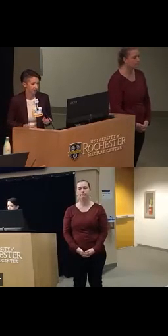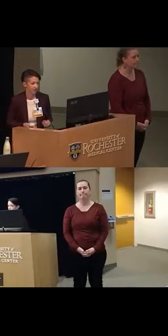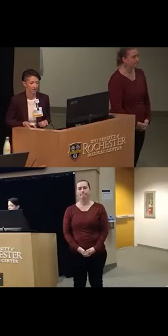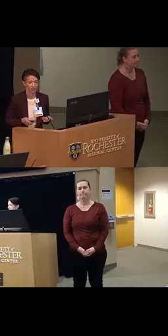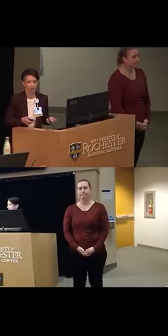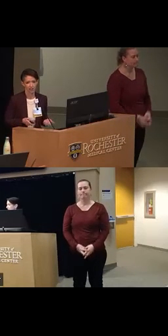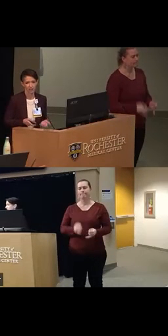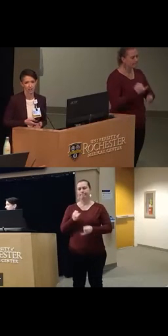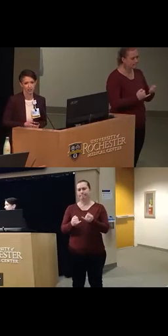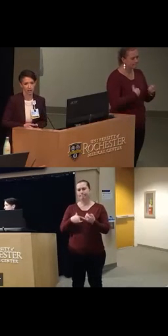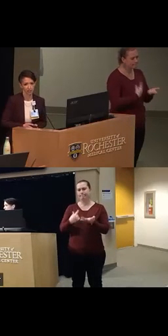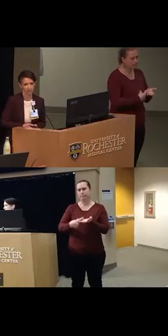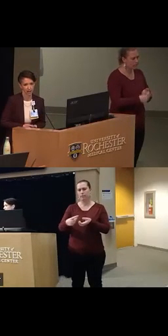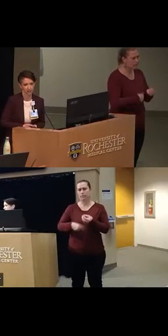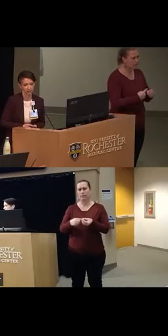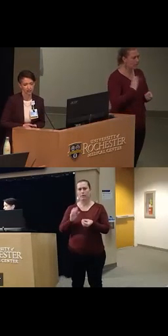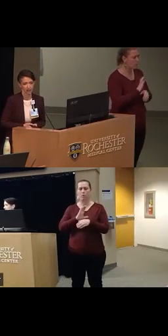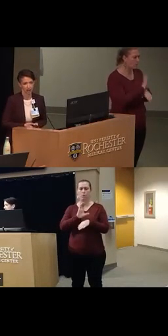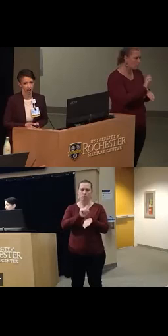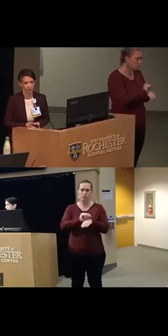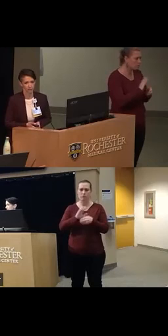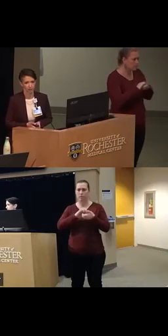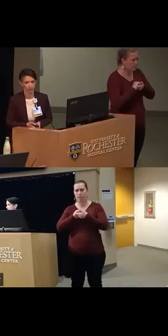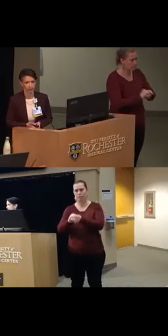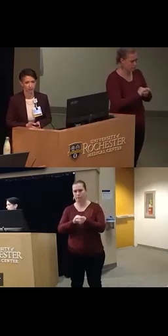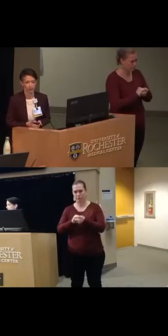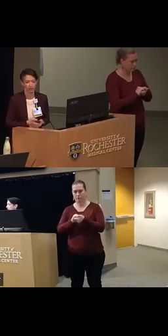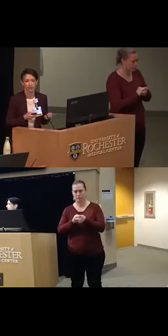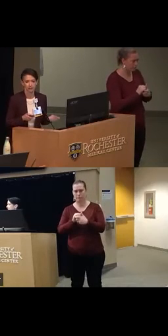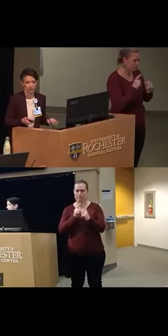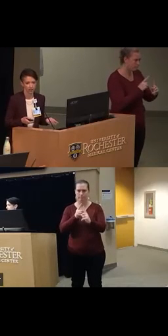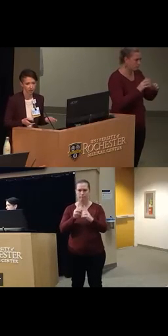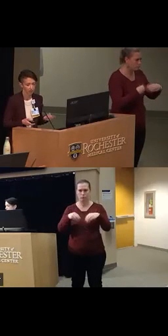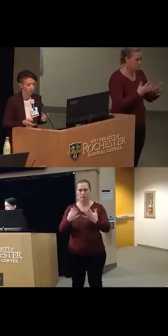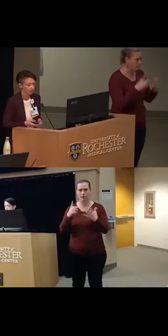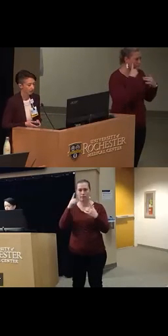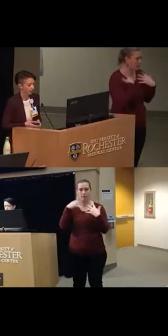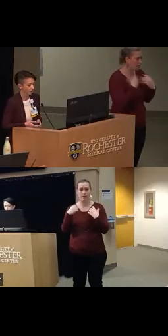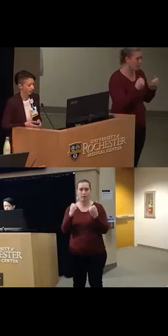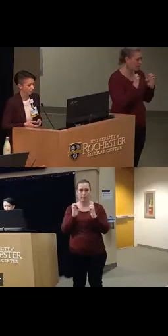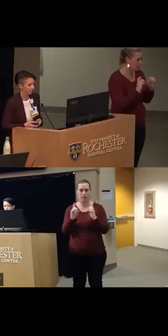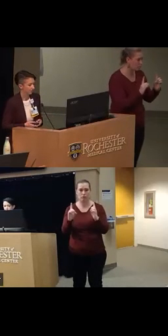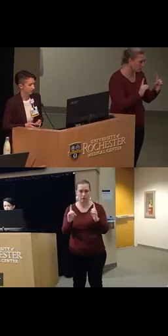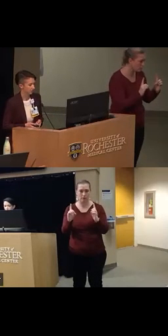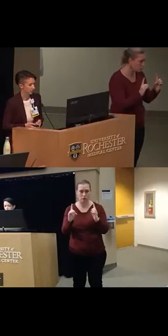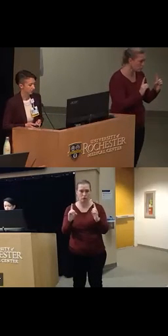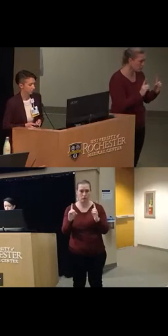on our consultation and collaborative efforts um to provide mental health education um to